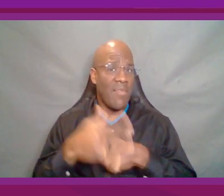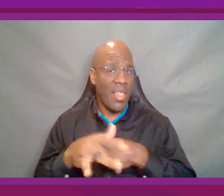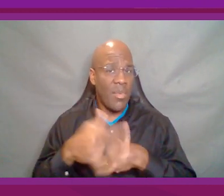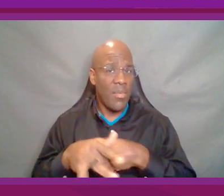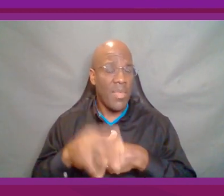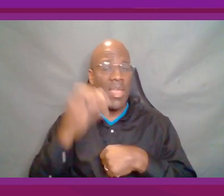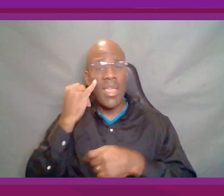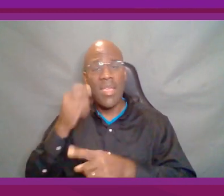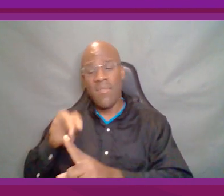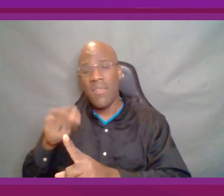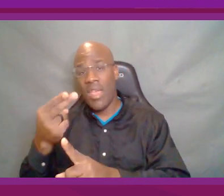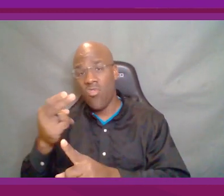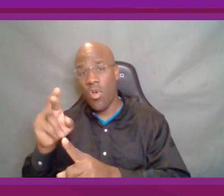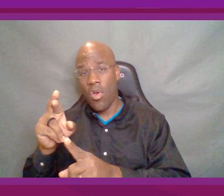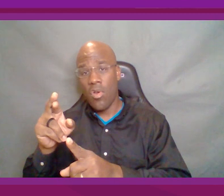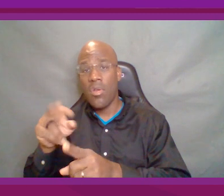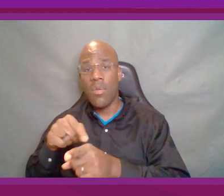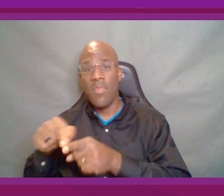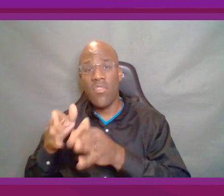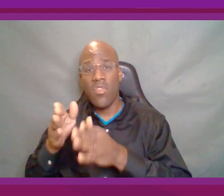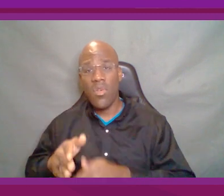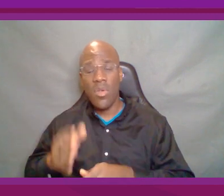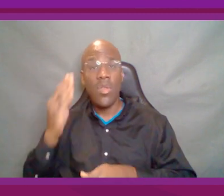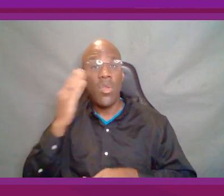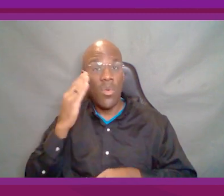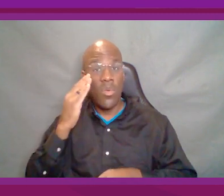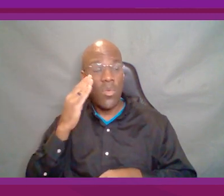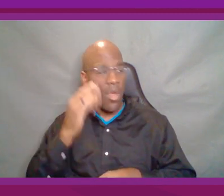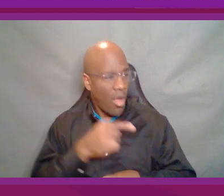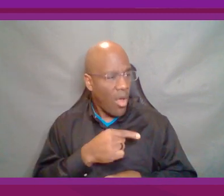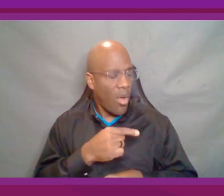for an HR person to have that awareness would be very important to be able to even allow us to